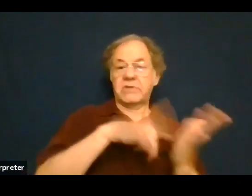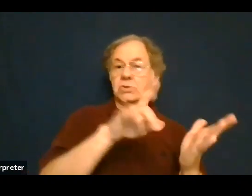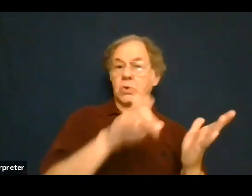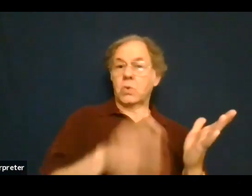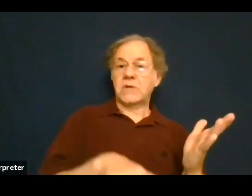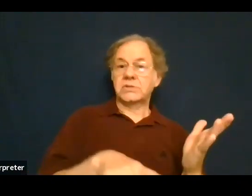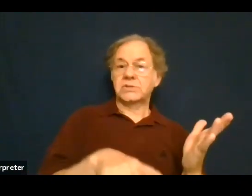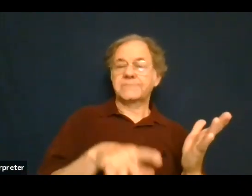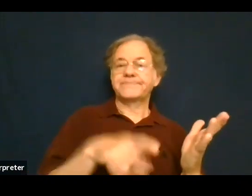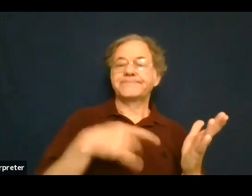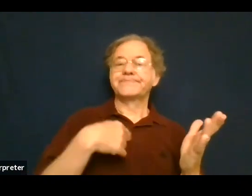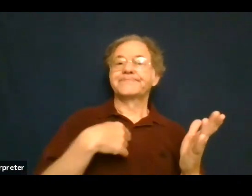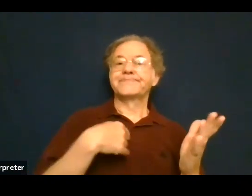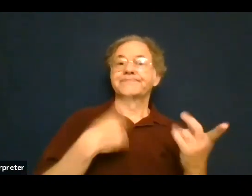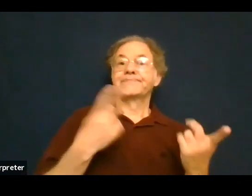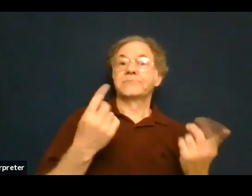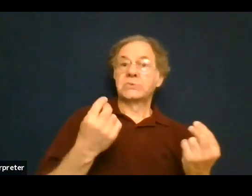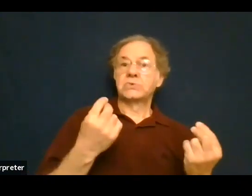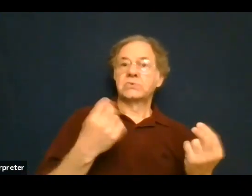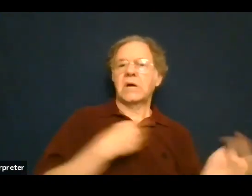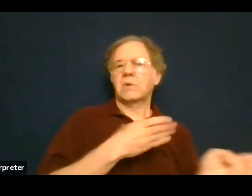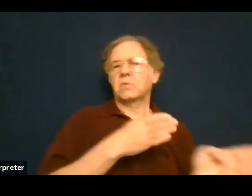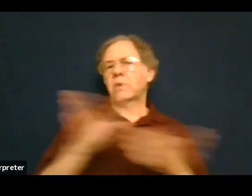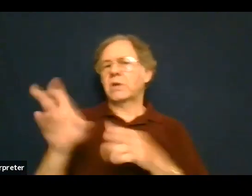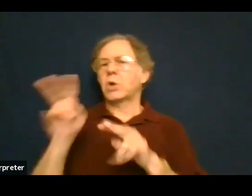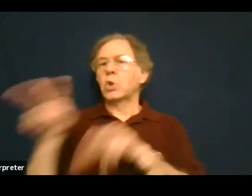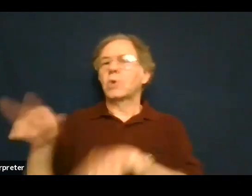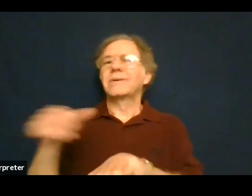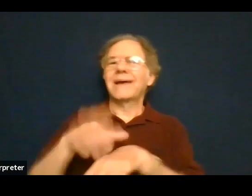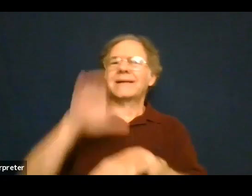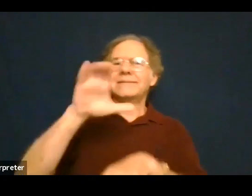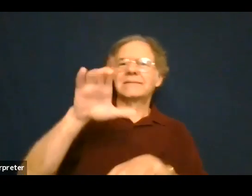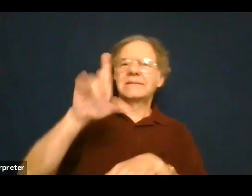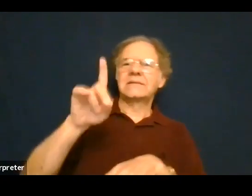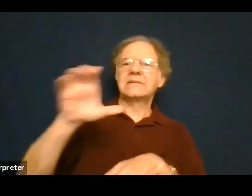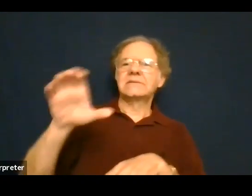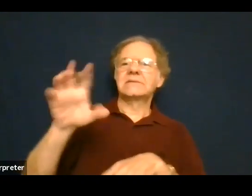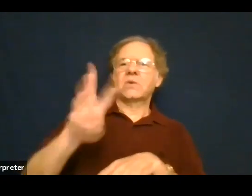was to go and look at the CDC website. And so that would be the first thing